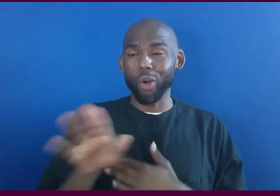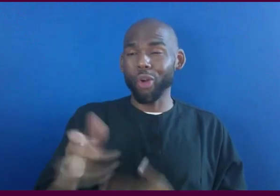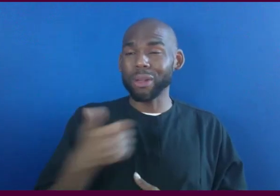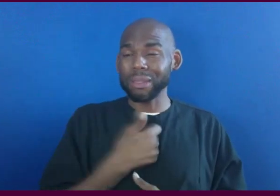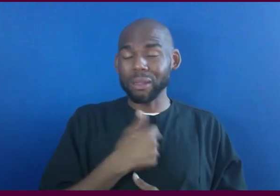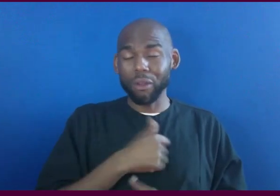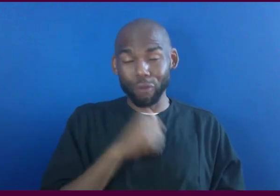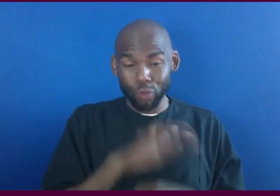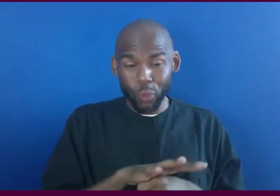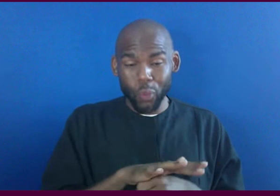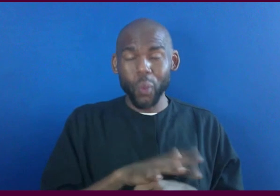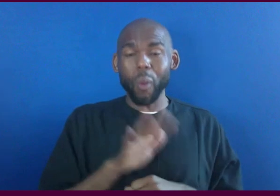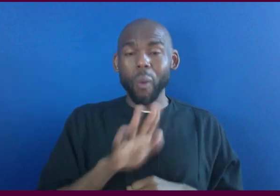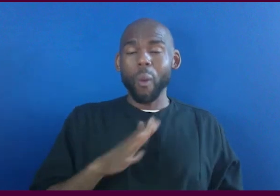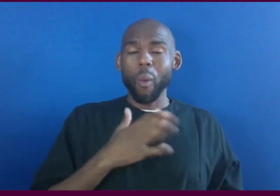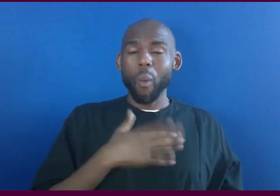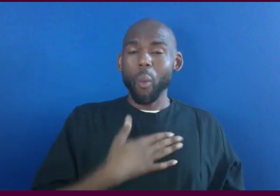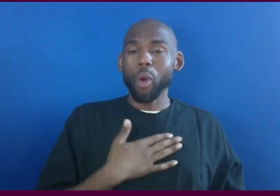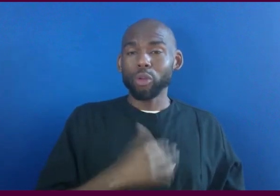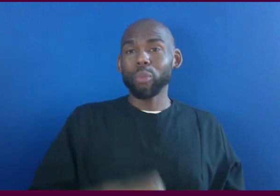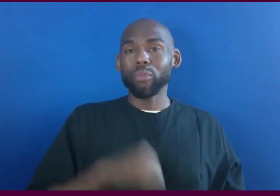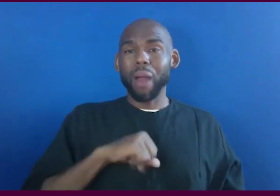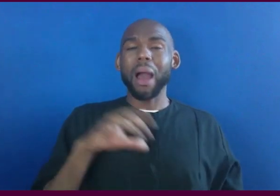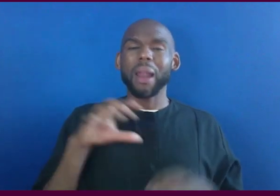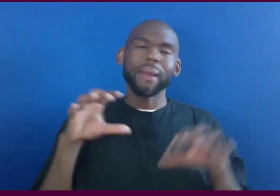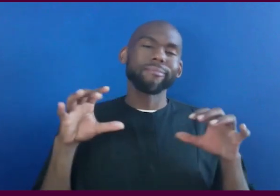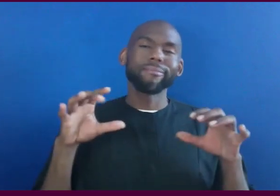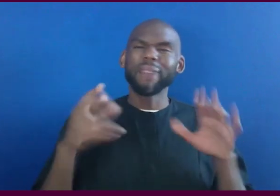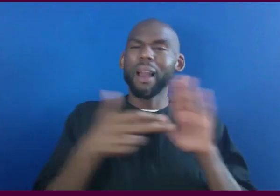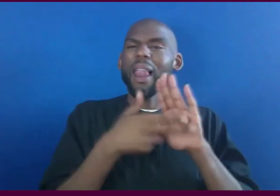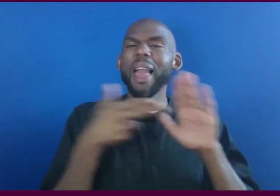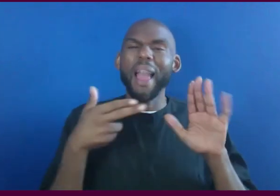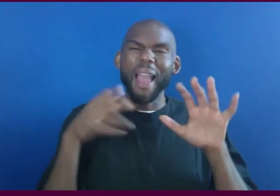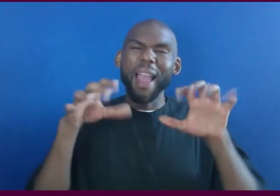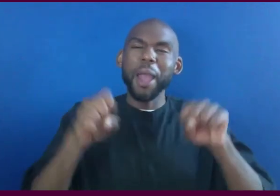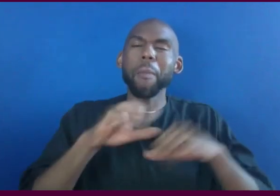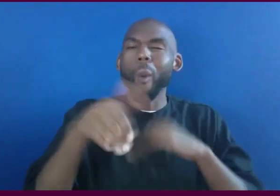Her self-assuredness, and willingness to proudly claim all of her identities and tear down